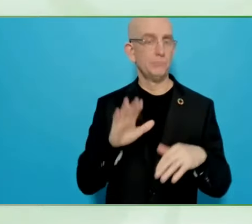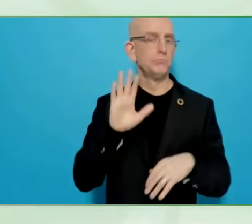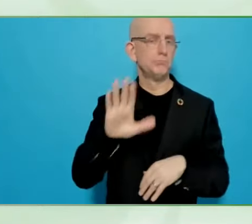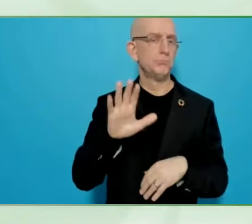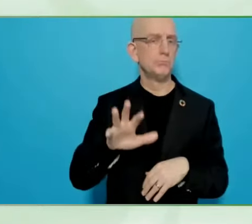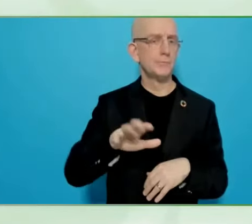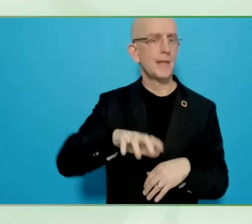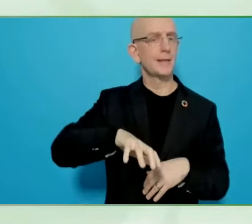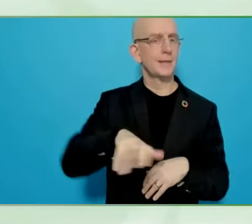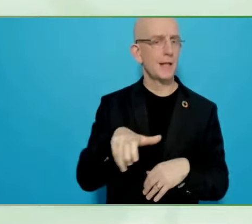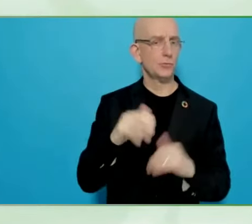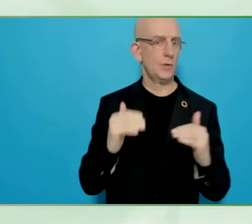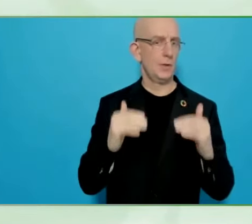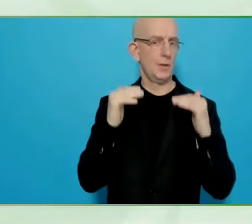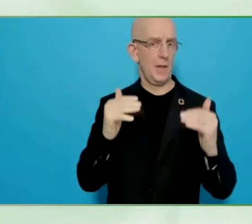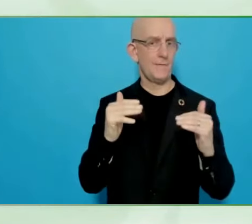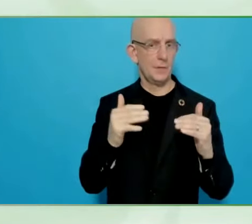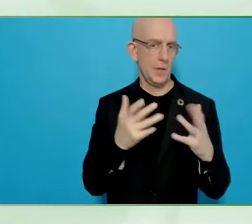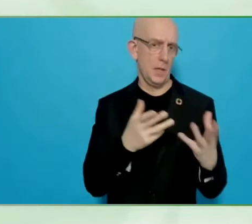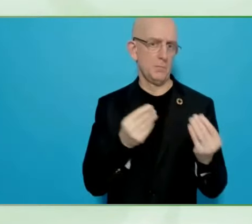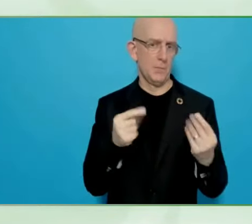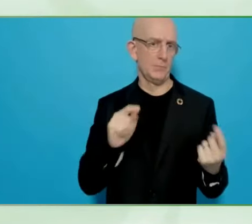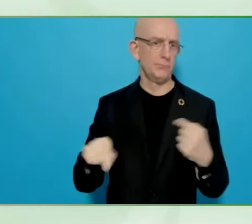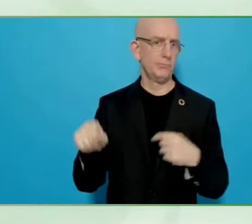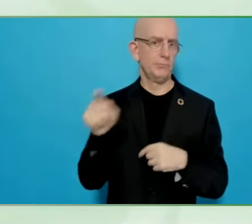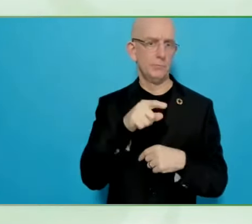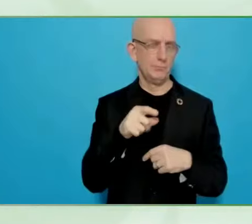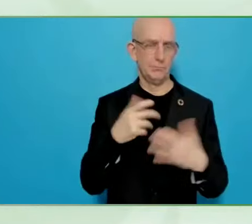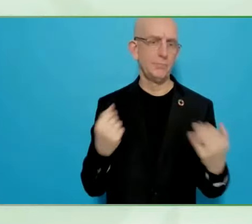In Austria we have one expert which is close Hoffman, I do not